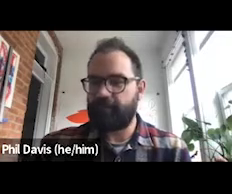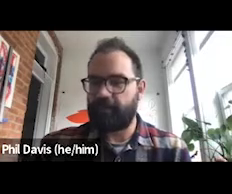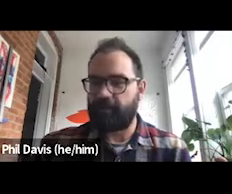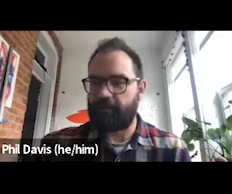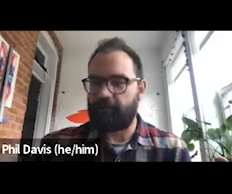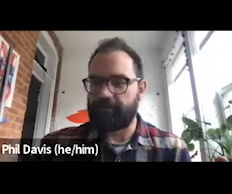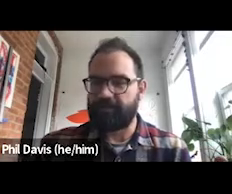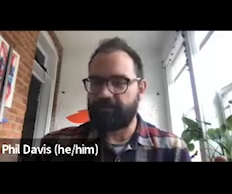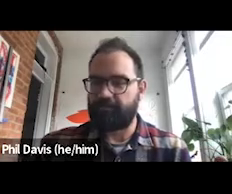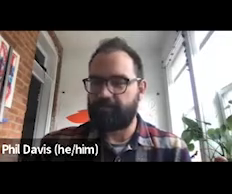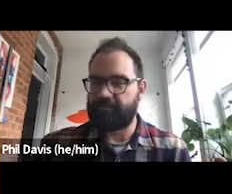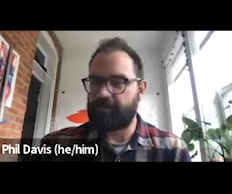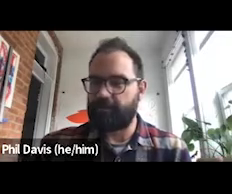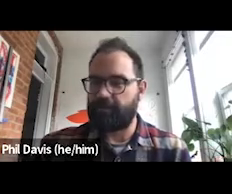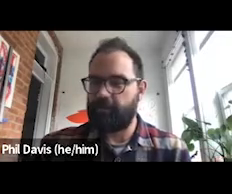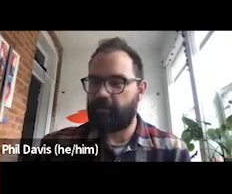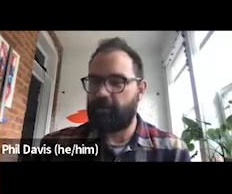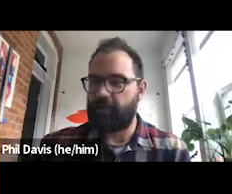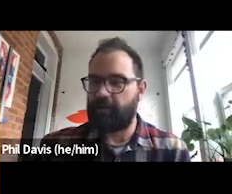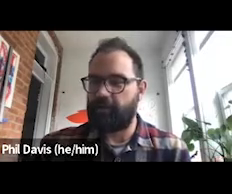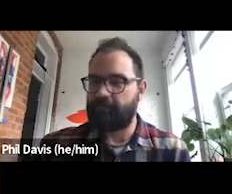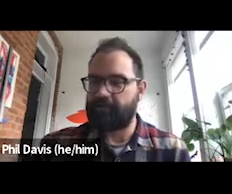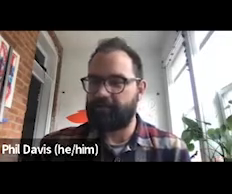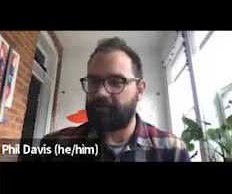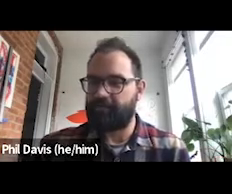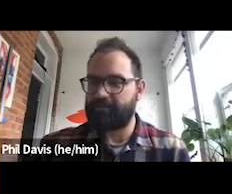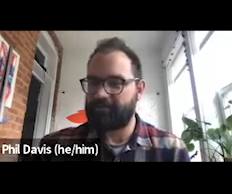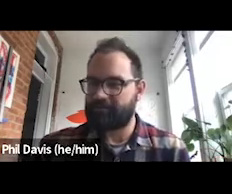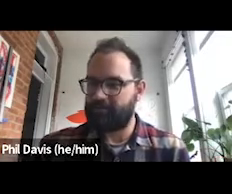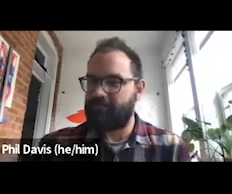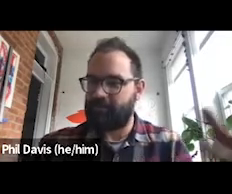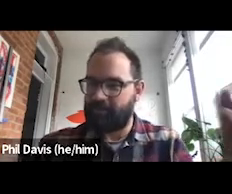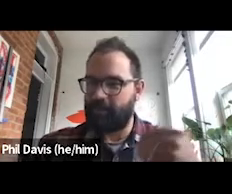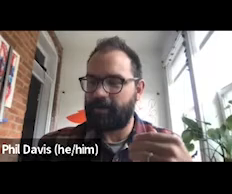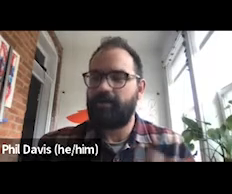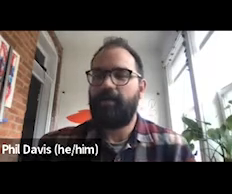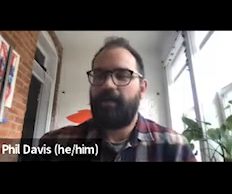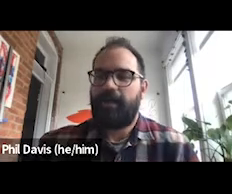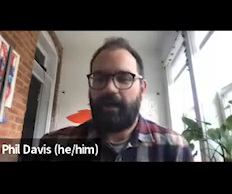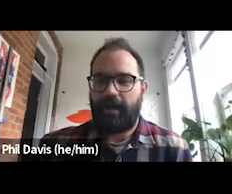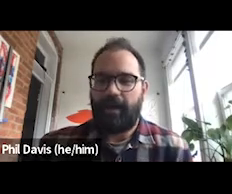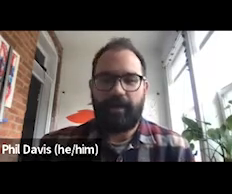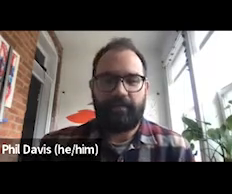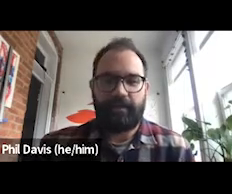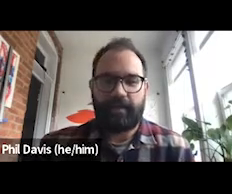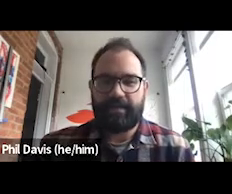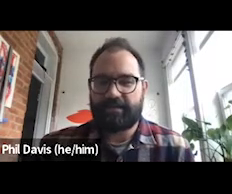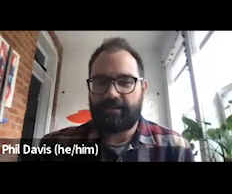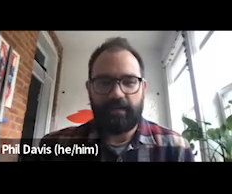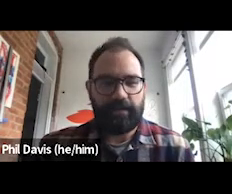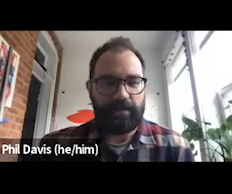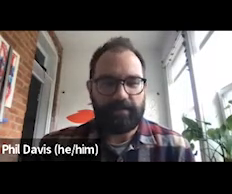Which is sort of an obscure Hungarian feature film which was fun to bring.